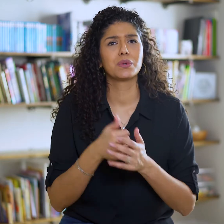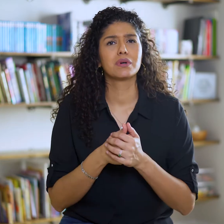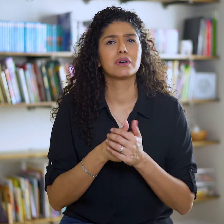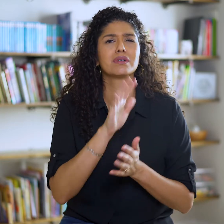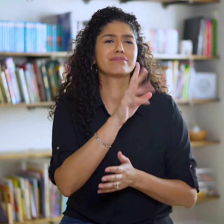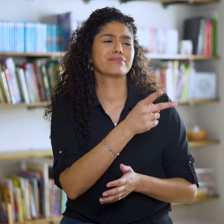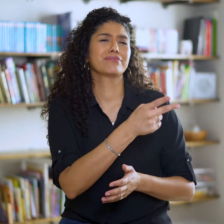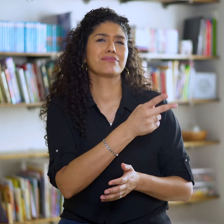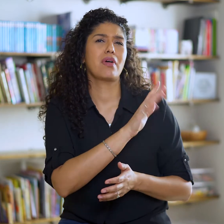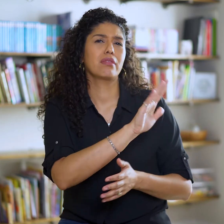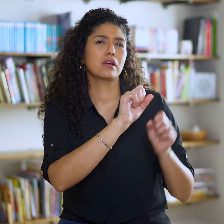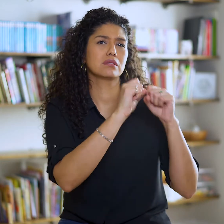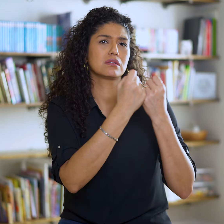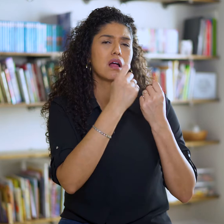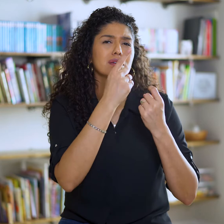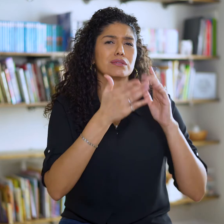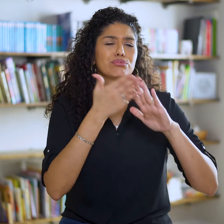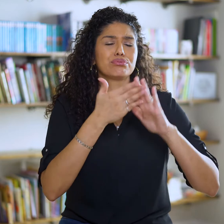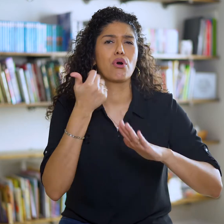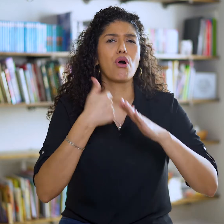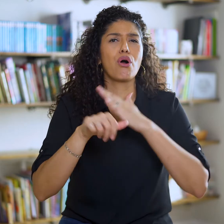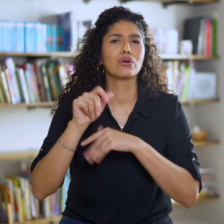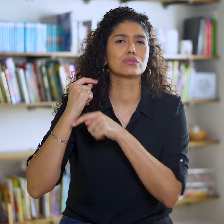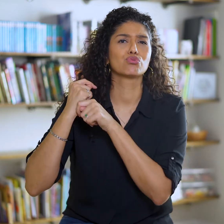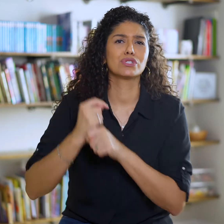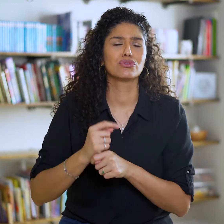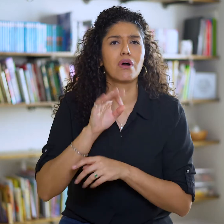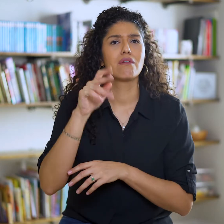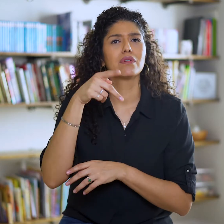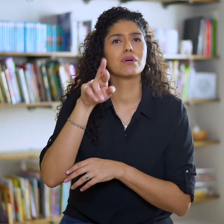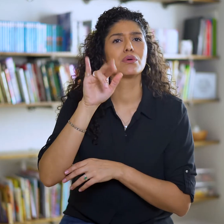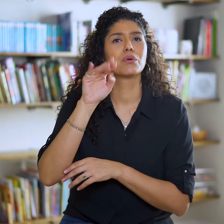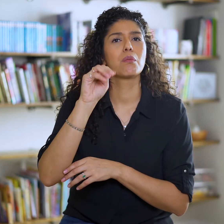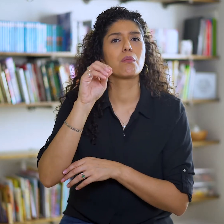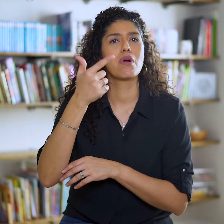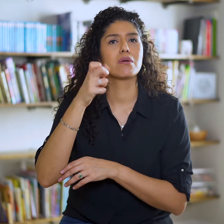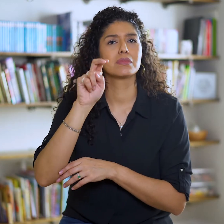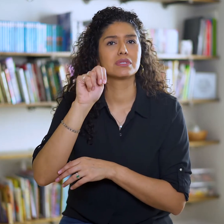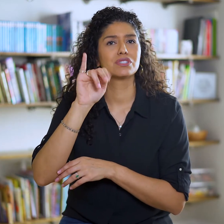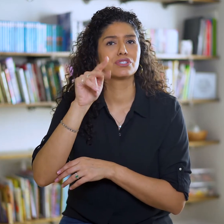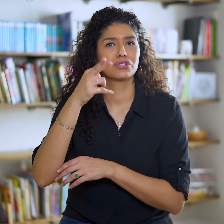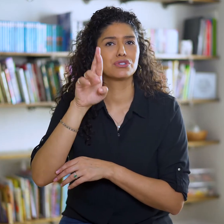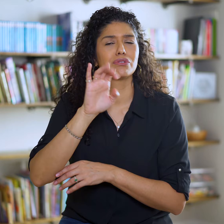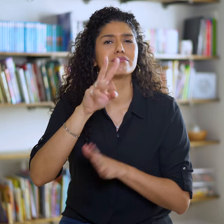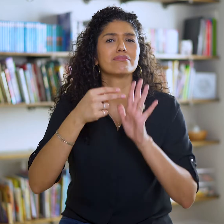Their society operates under the tradition of primogeniture,